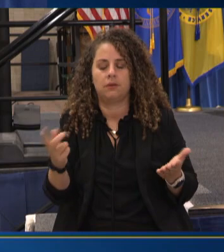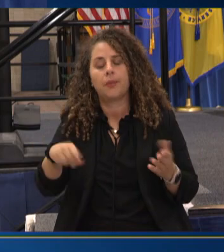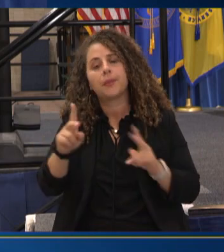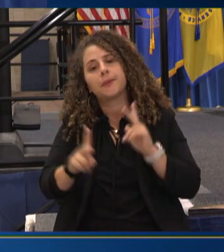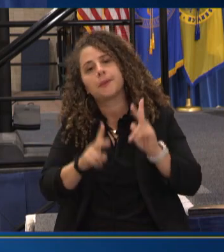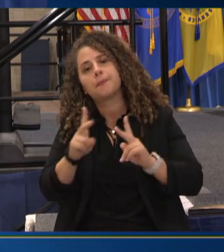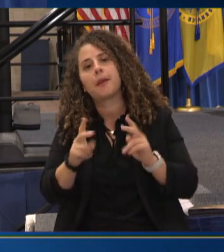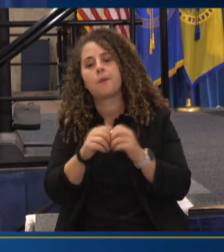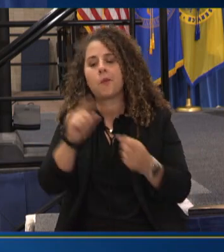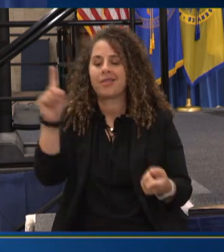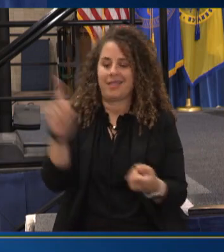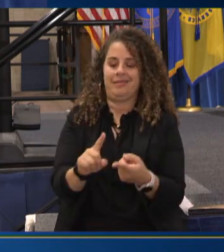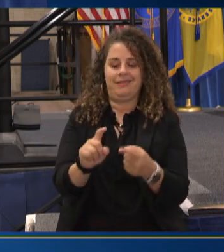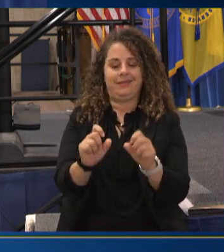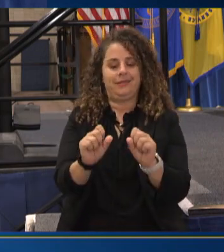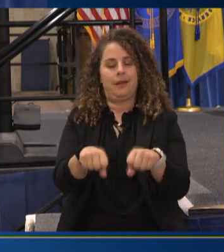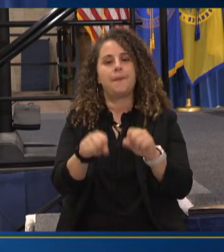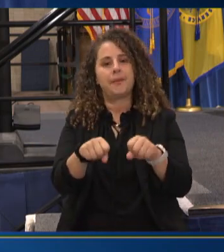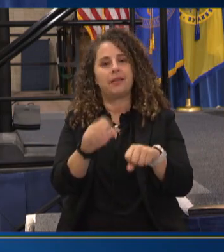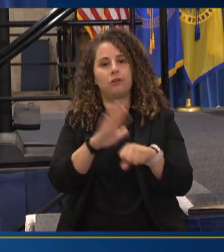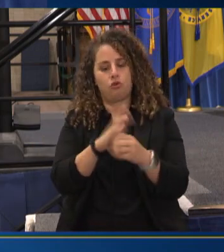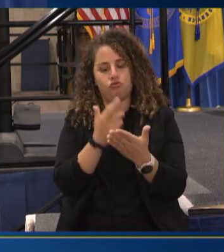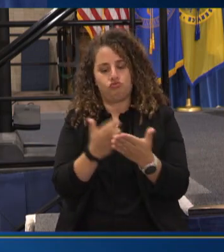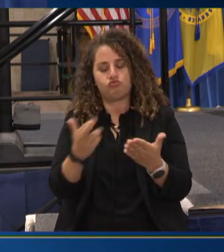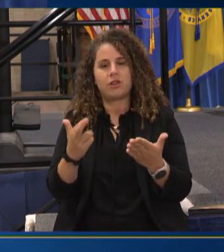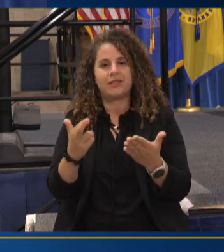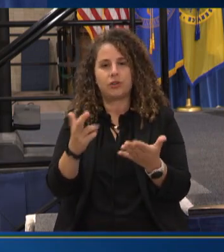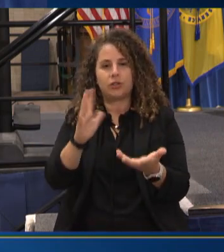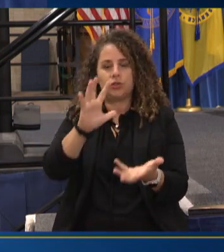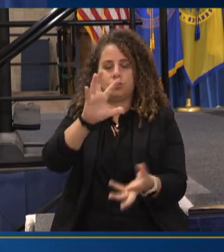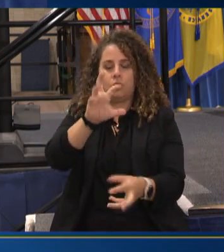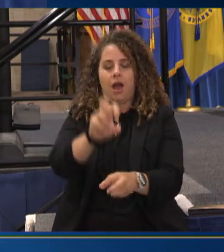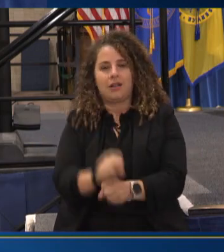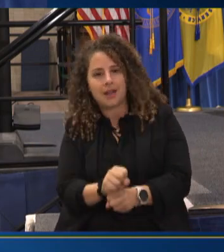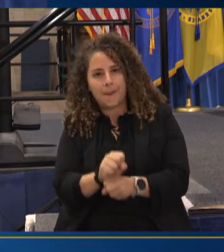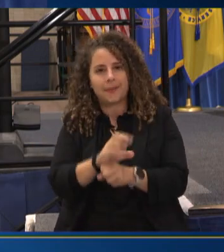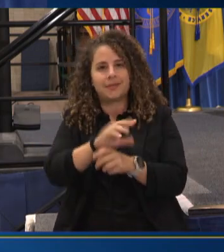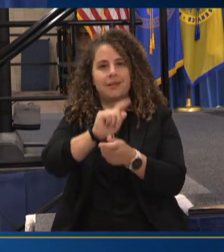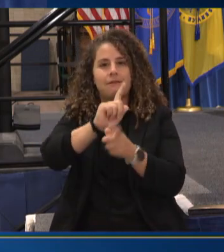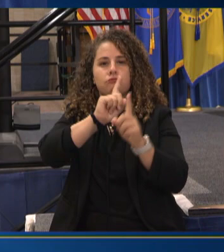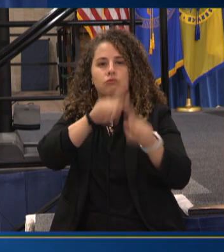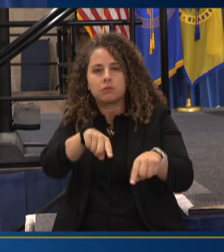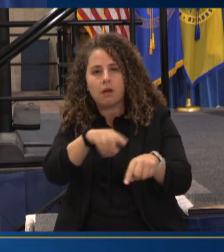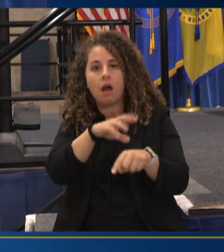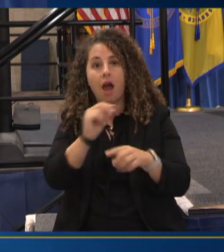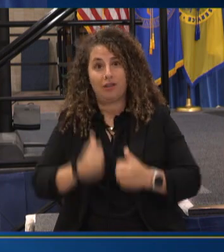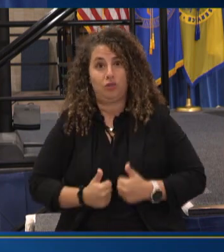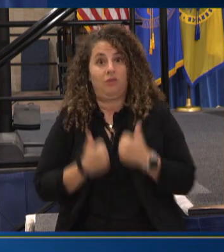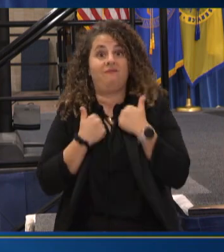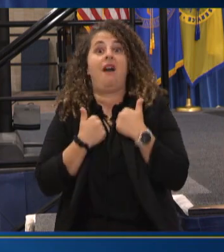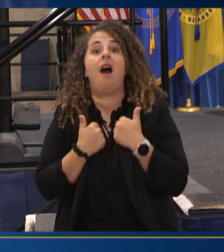least ability on resources to adapt and to respond and to survive, let alone thrive.